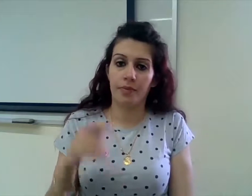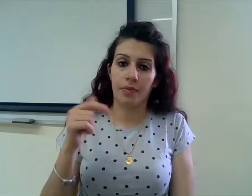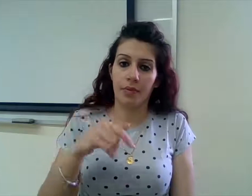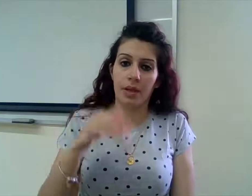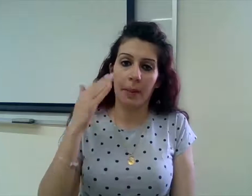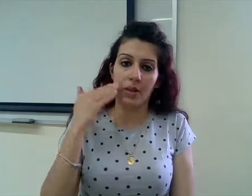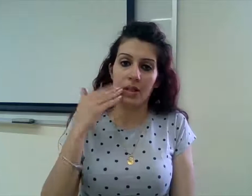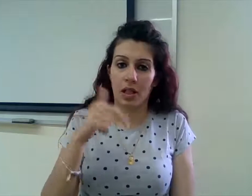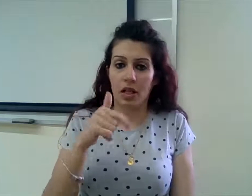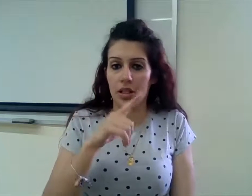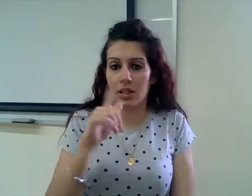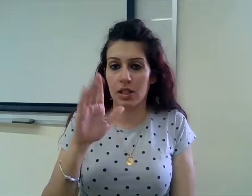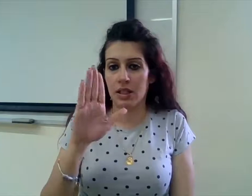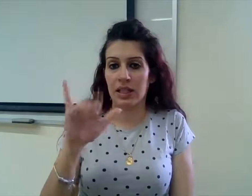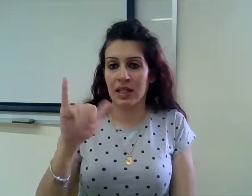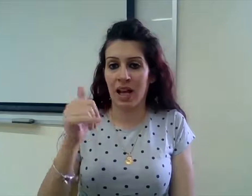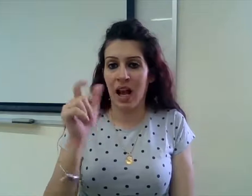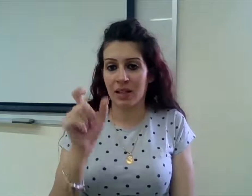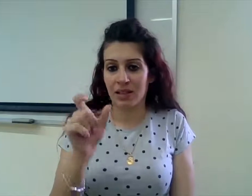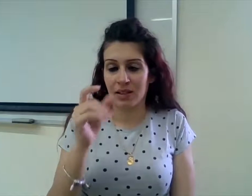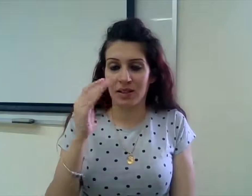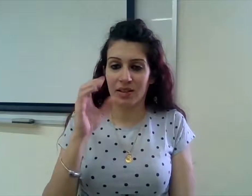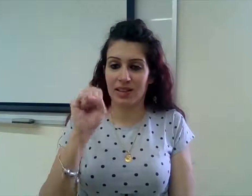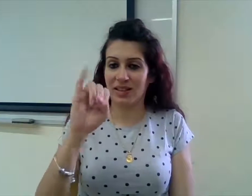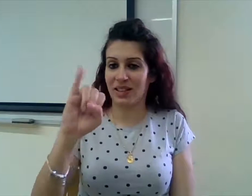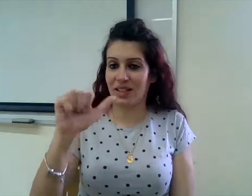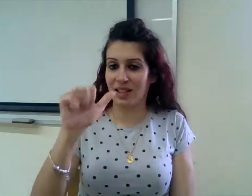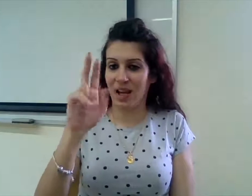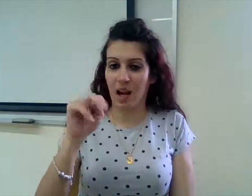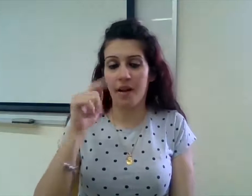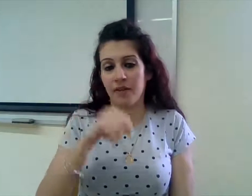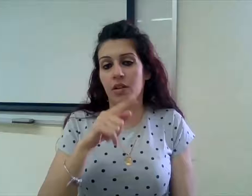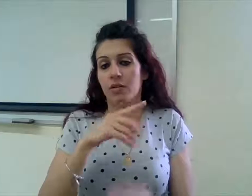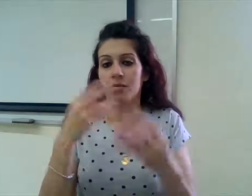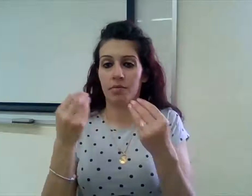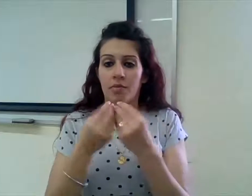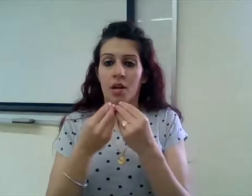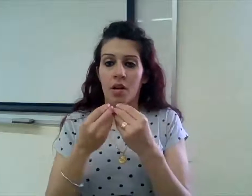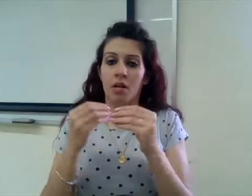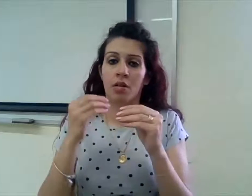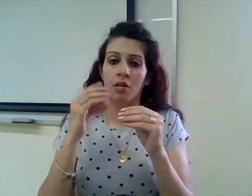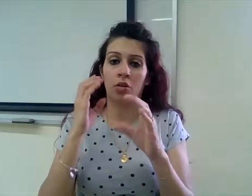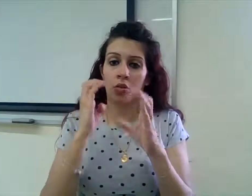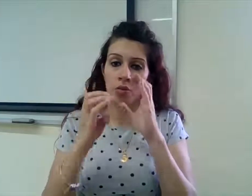international global advisor for education at CBM she's also qualified